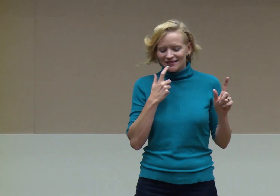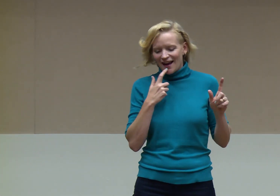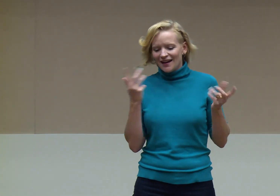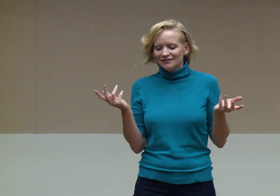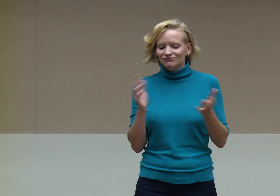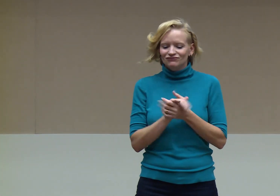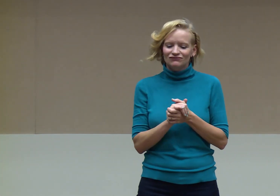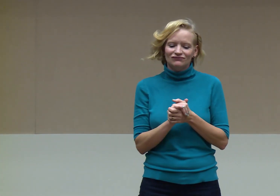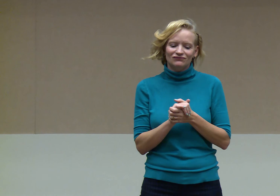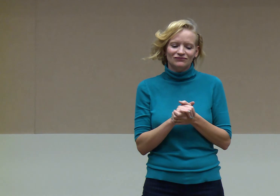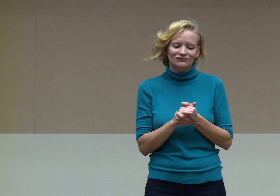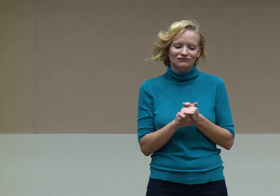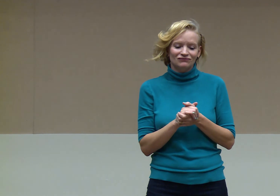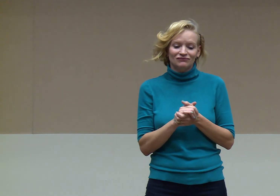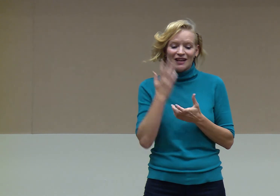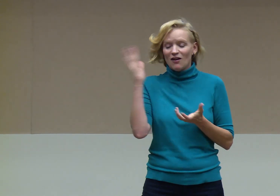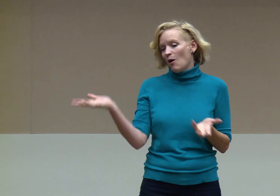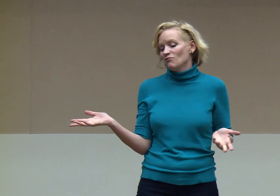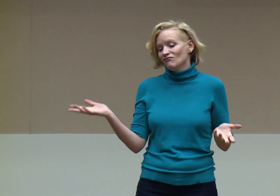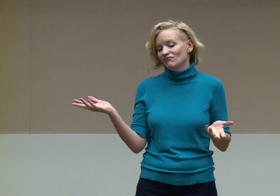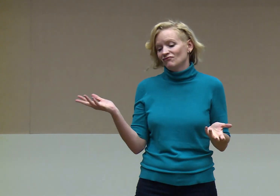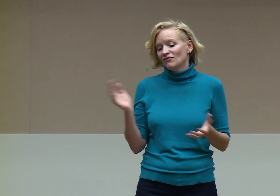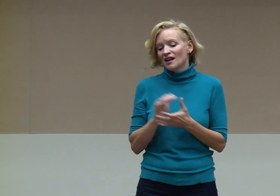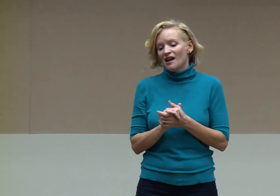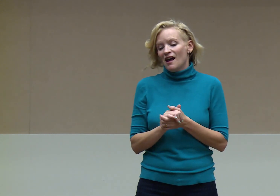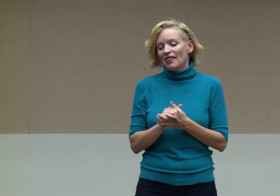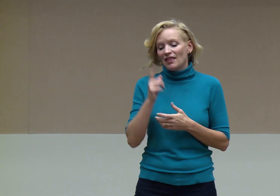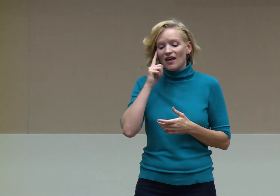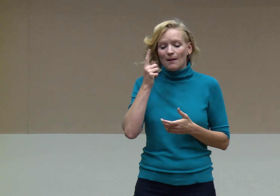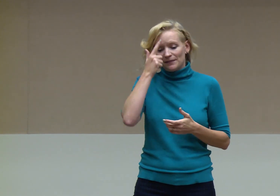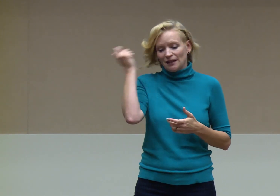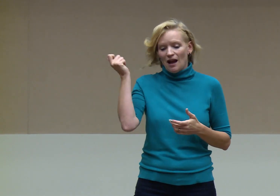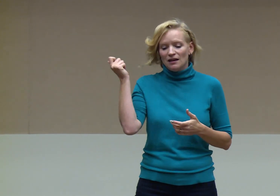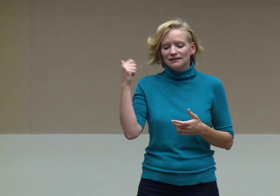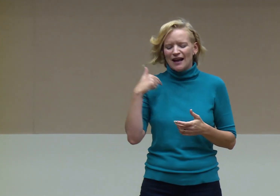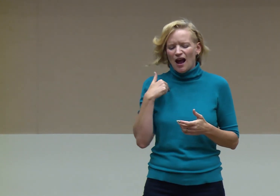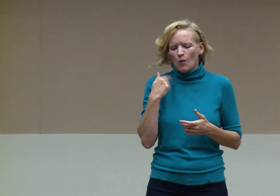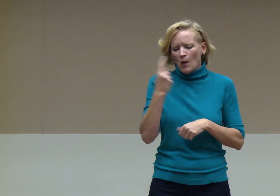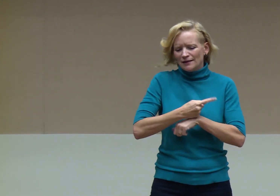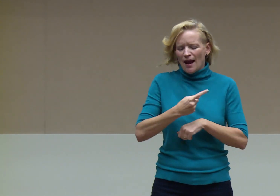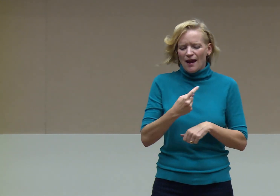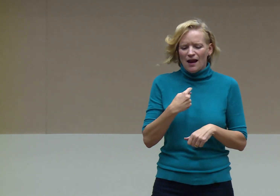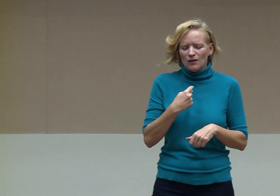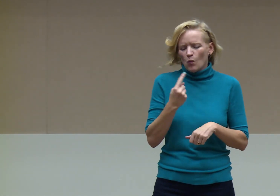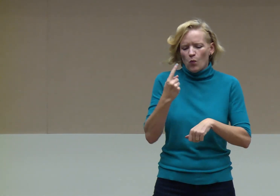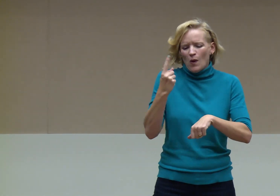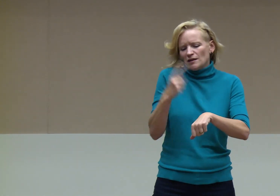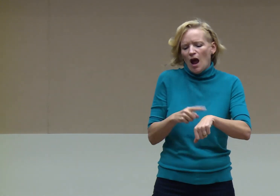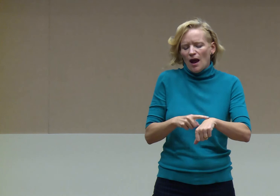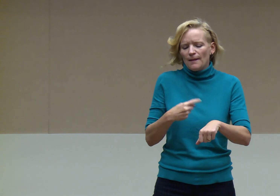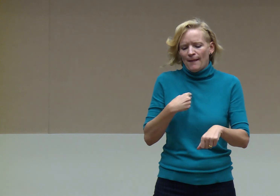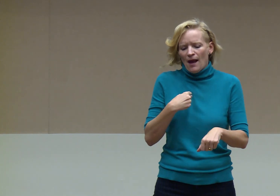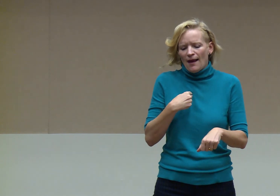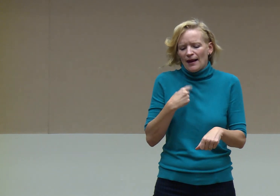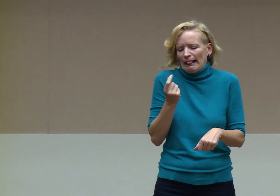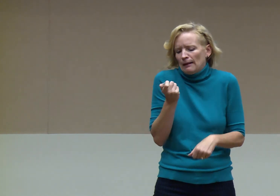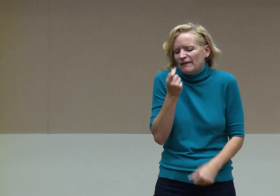Well, my parents said, I don't know. They thought one day, or well, one time,